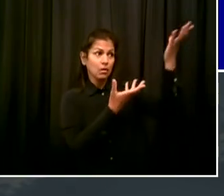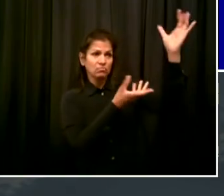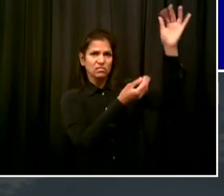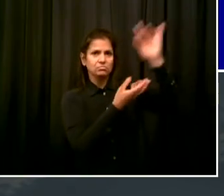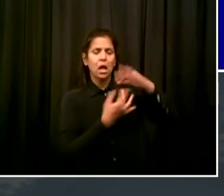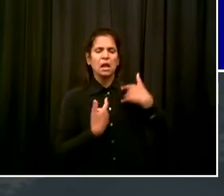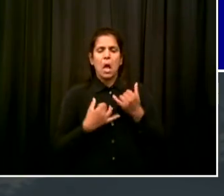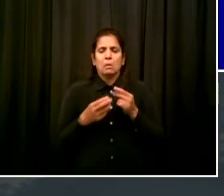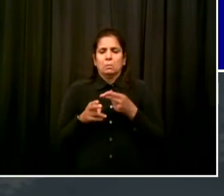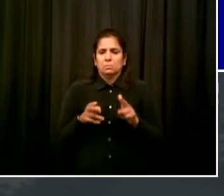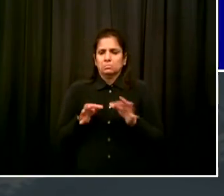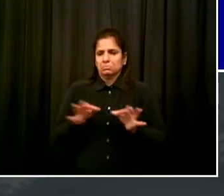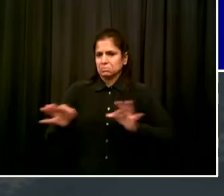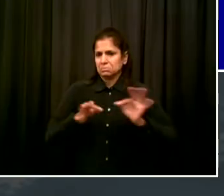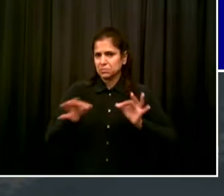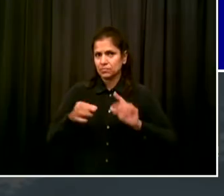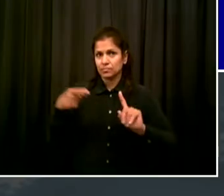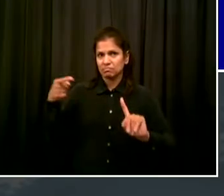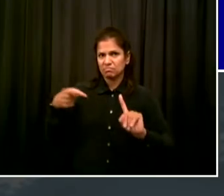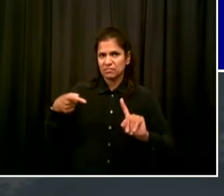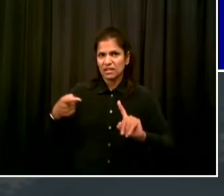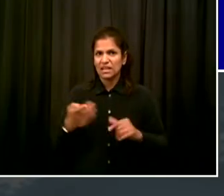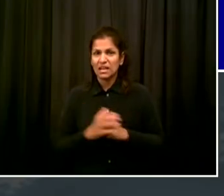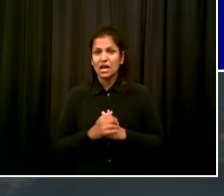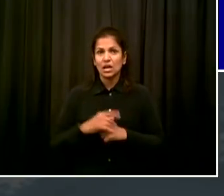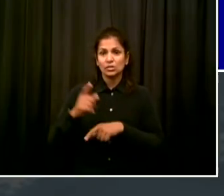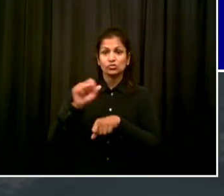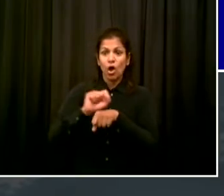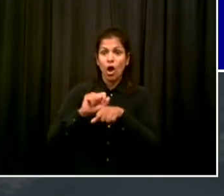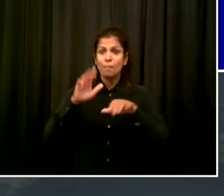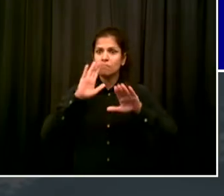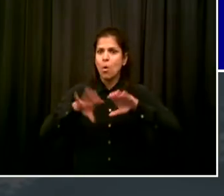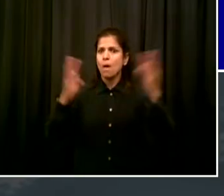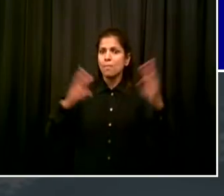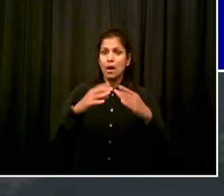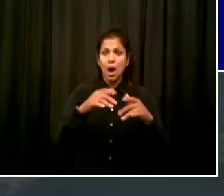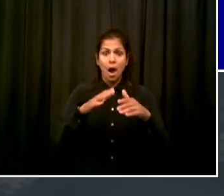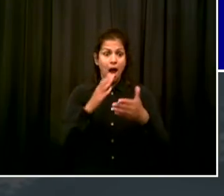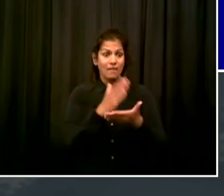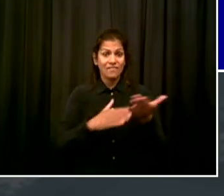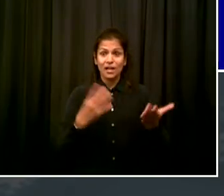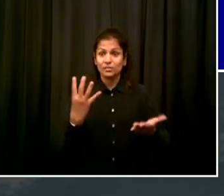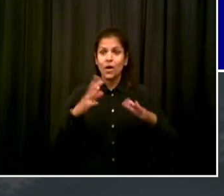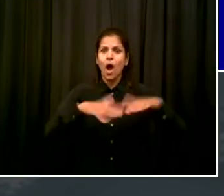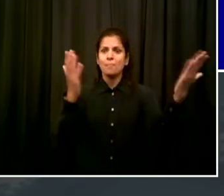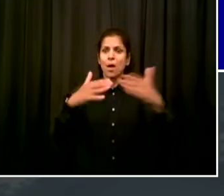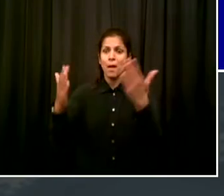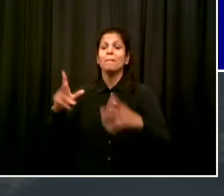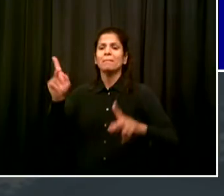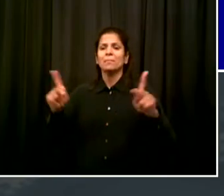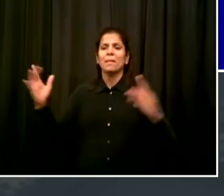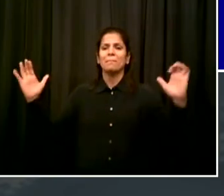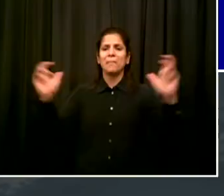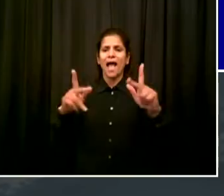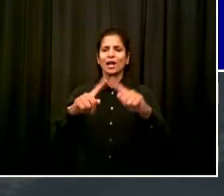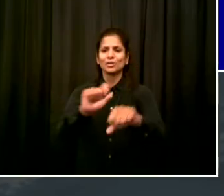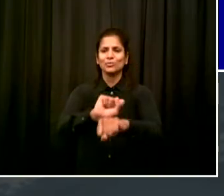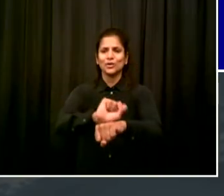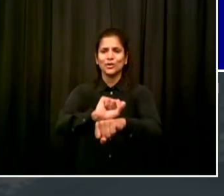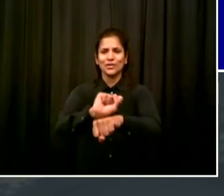WITH THE STATE AND ERWHE WE AGEERD WE CAN MOVE FORWARD SAFELY . ALL ABOUT SAFETY WE WANT TO BRING PEOPLE BACK TO WORK AT THEIR